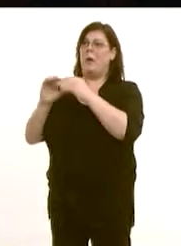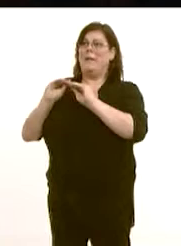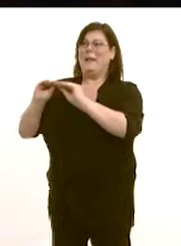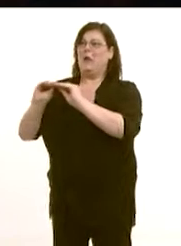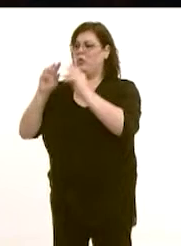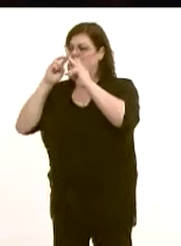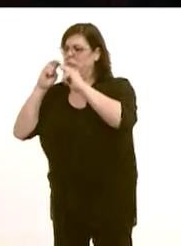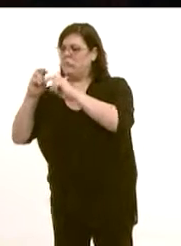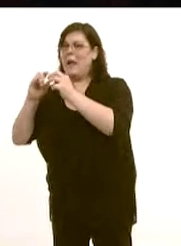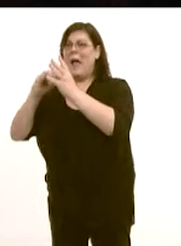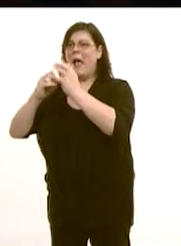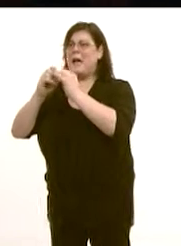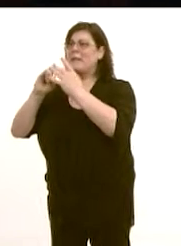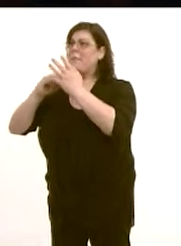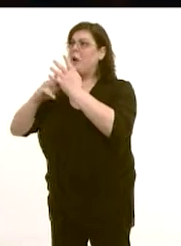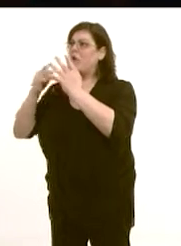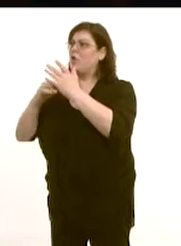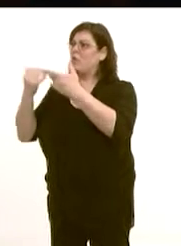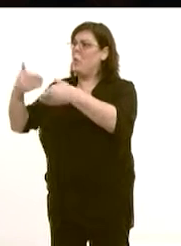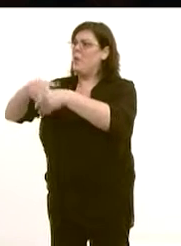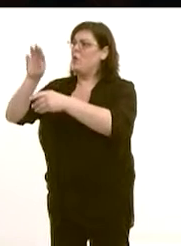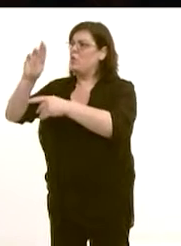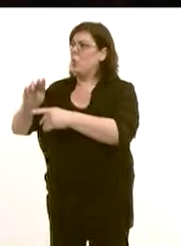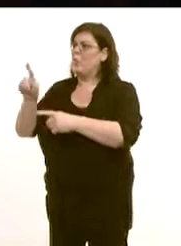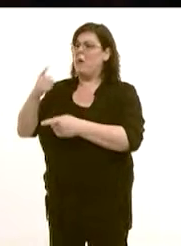quite clear in stating that they only have responsibility for England.